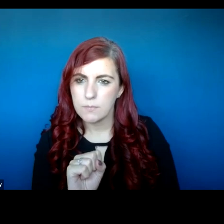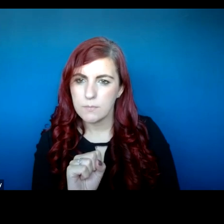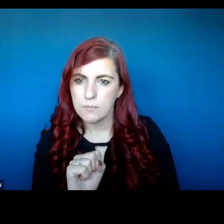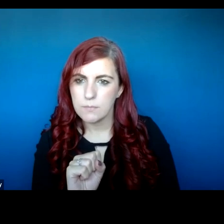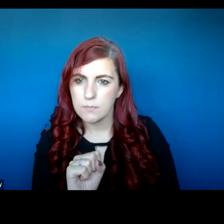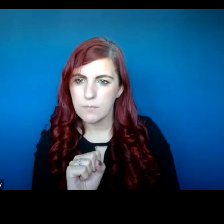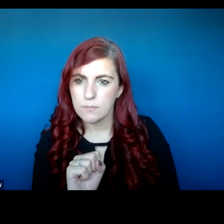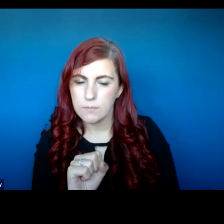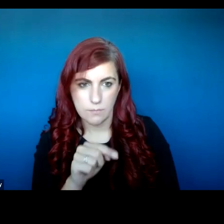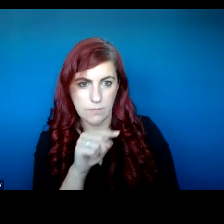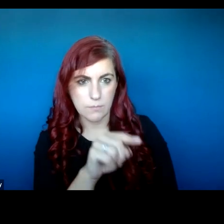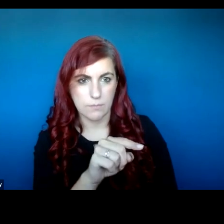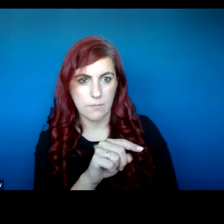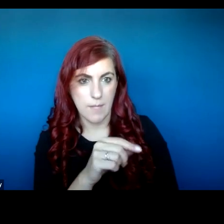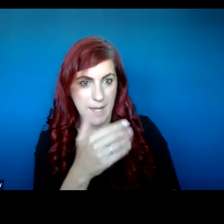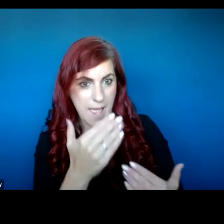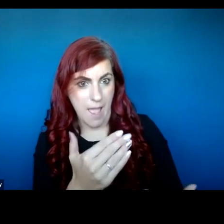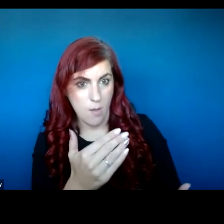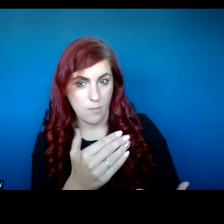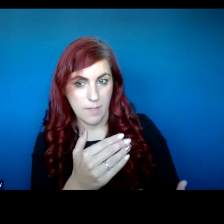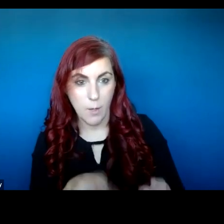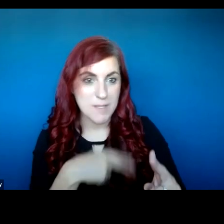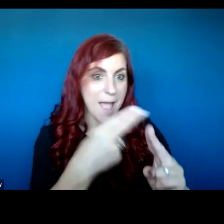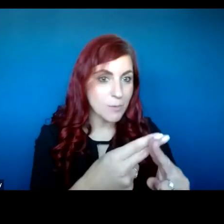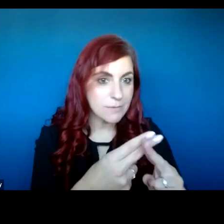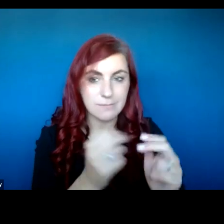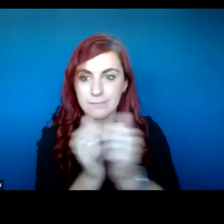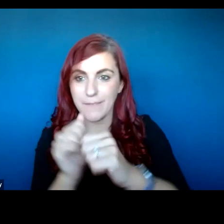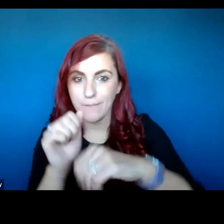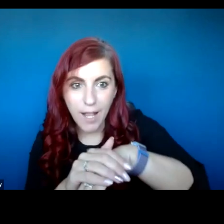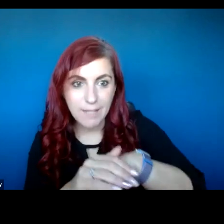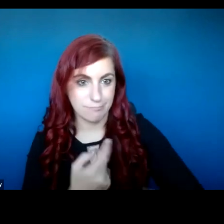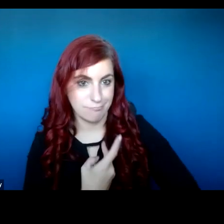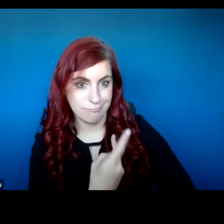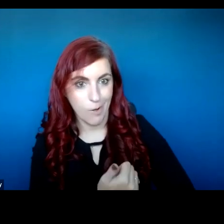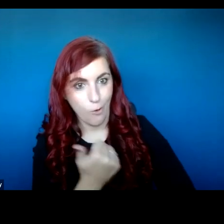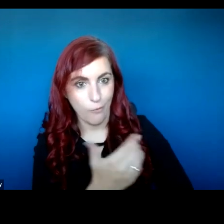He comes out and about now, he meets his friends, we go out for coffee and stuff.